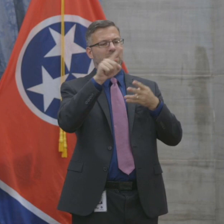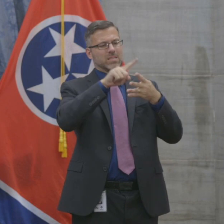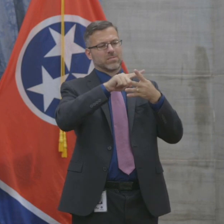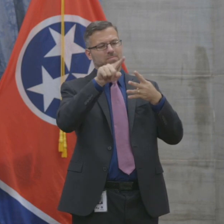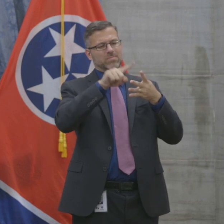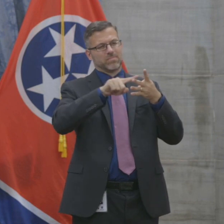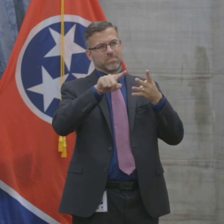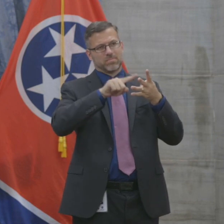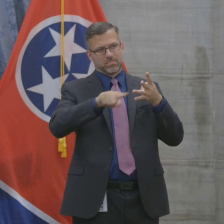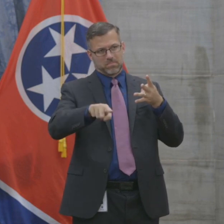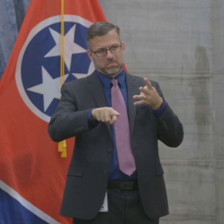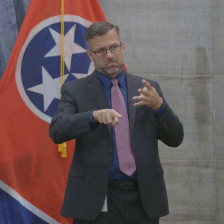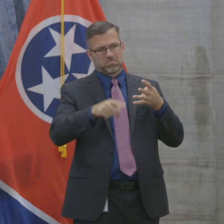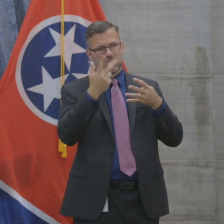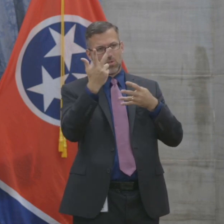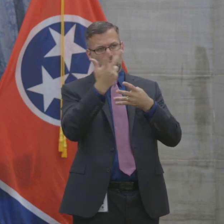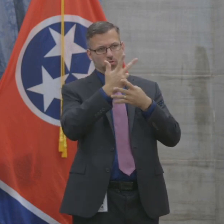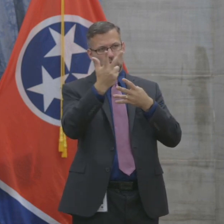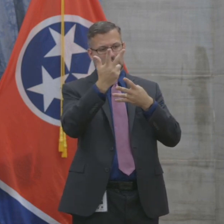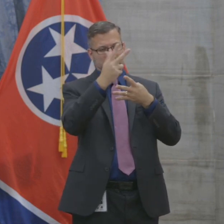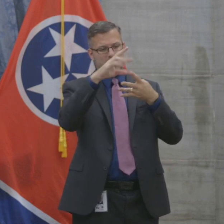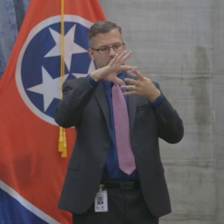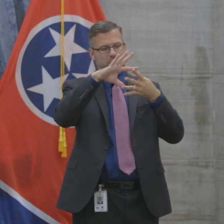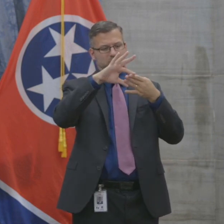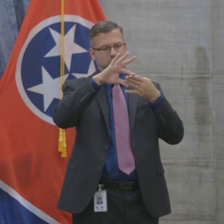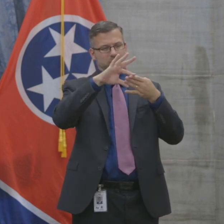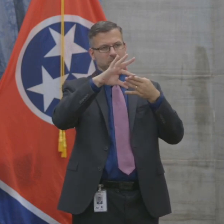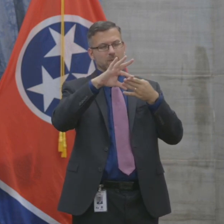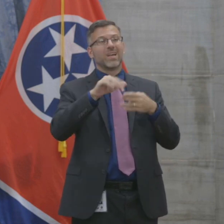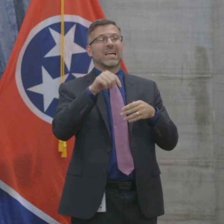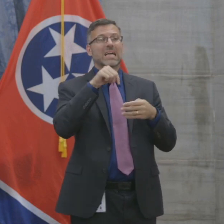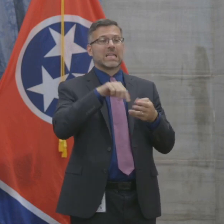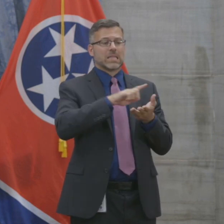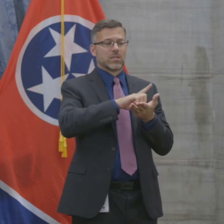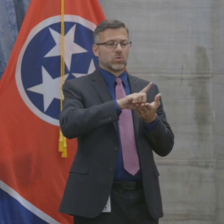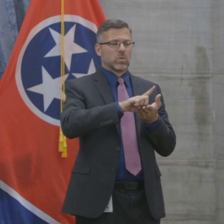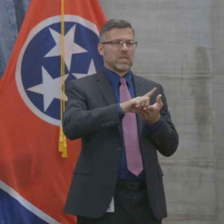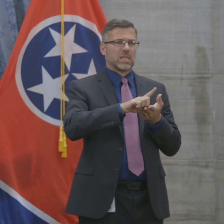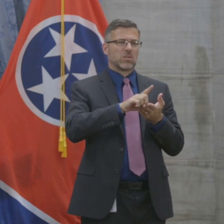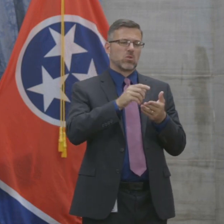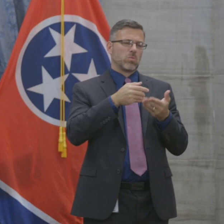McCord. COMM. McCORD: Thank you, Governor. As the Governor mentioned we are approved for